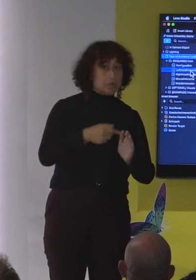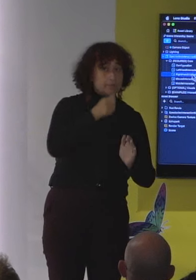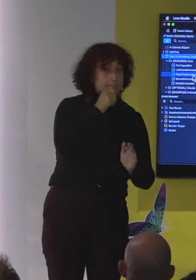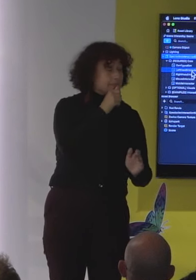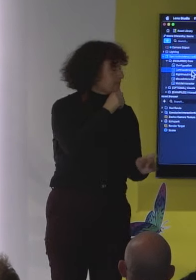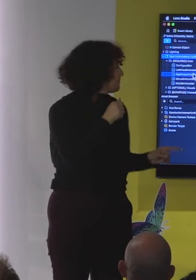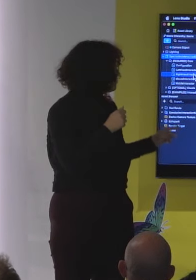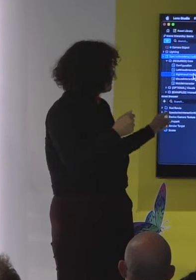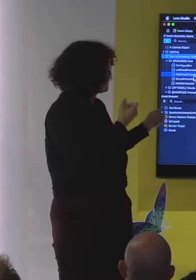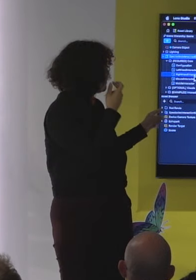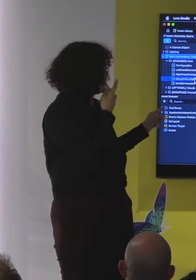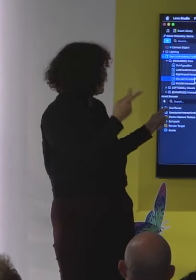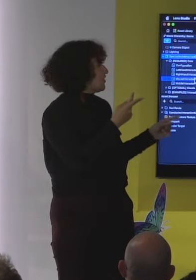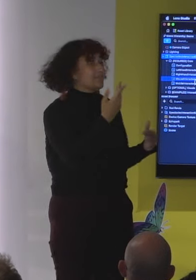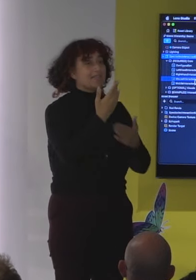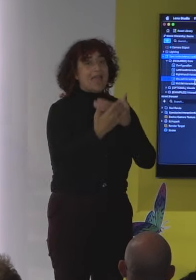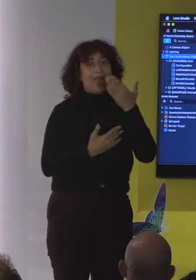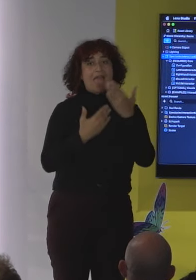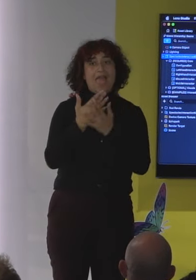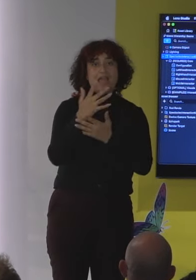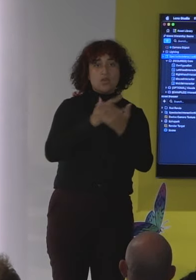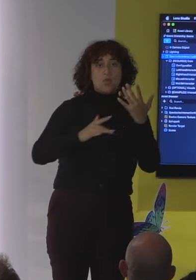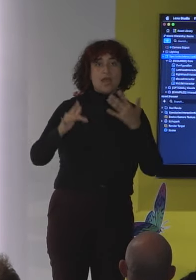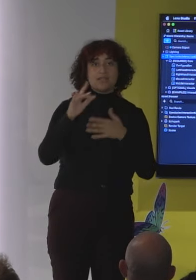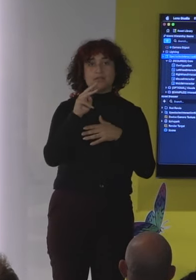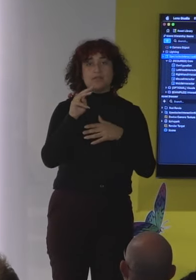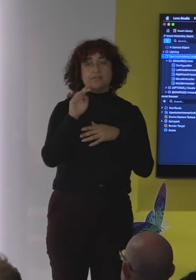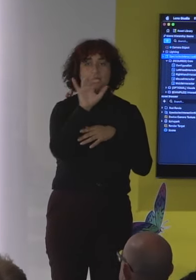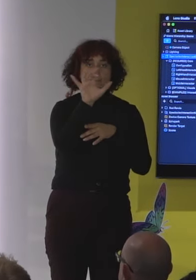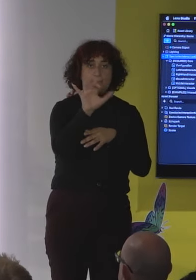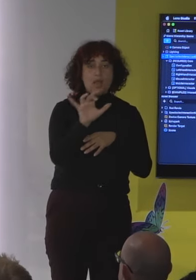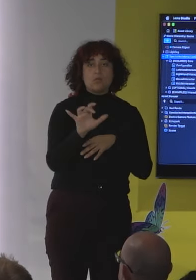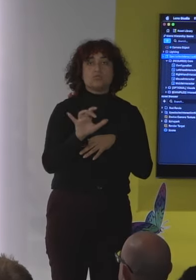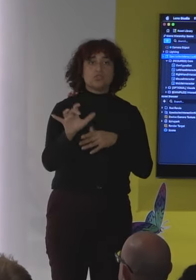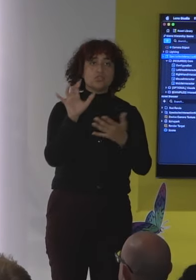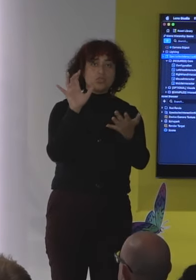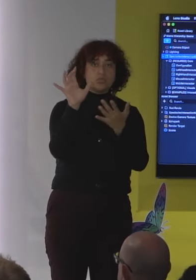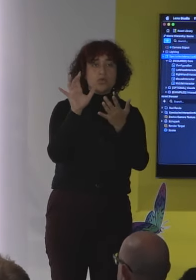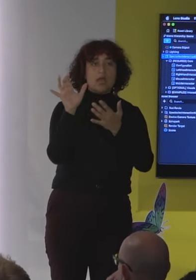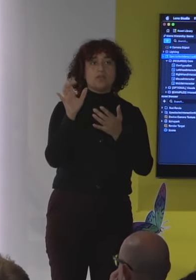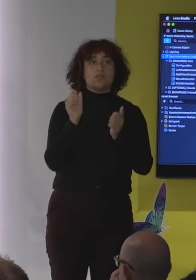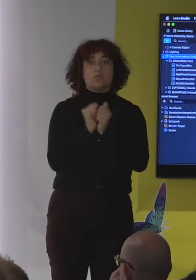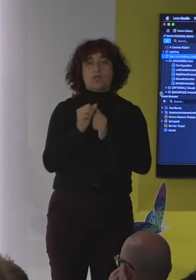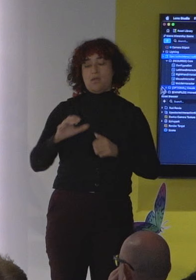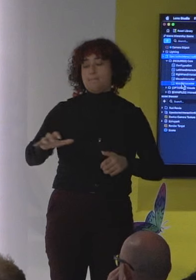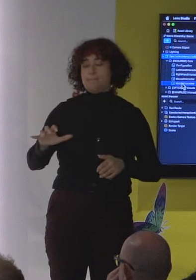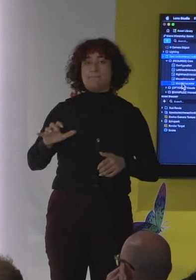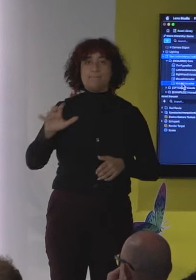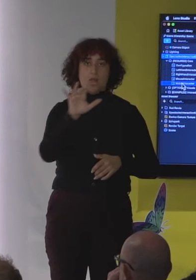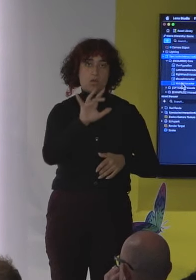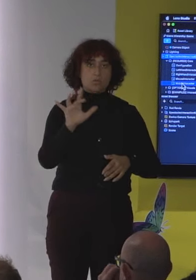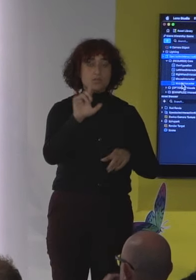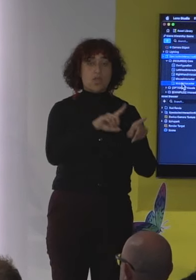there's like different hand interactors, mouse interactor, which allows us to simulate in the editor with our mouse, as well as a mobile interaction.